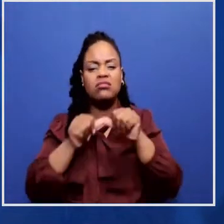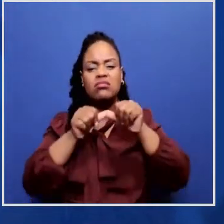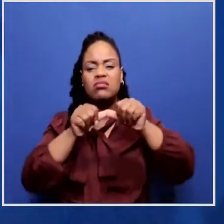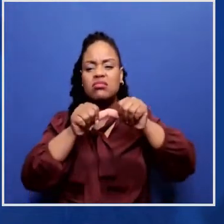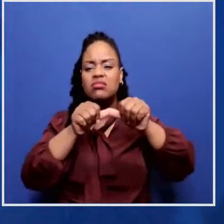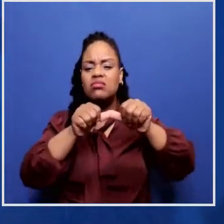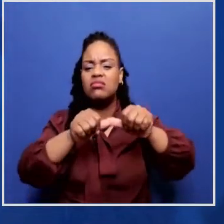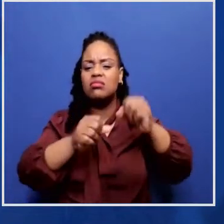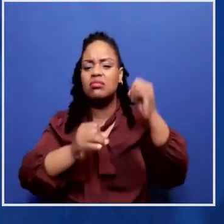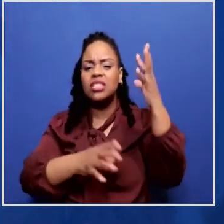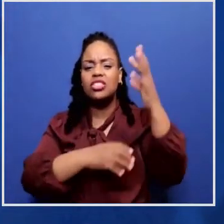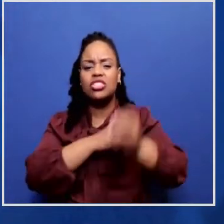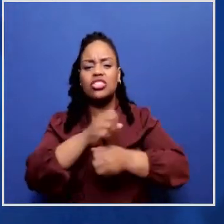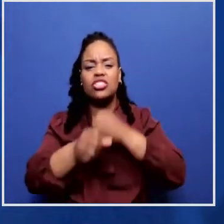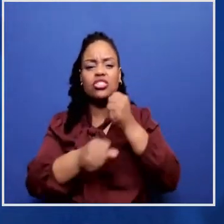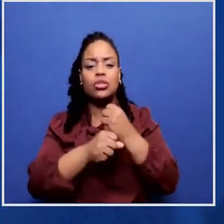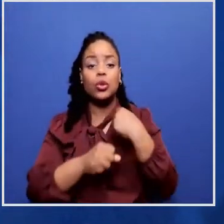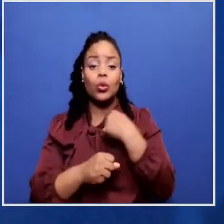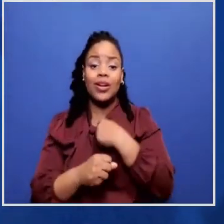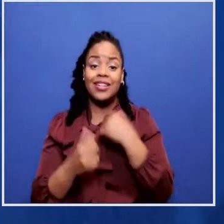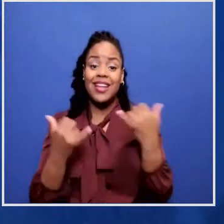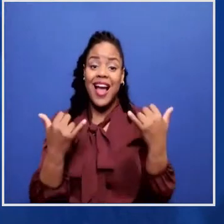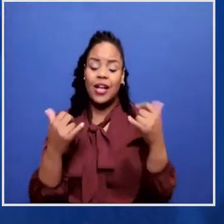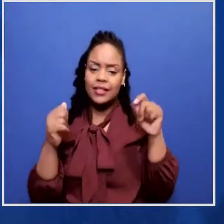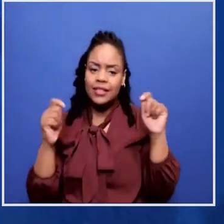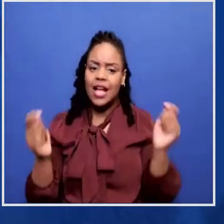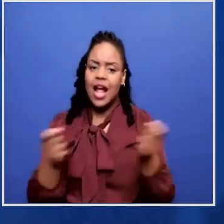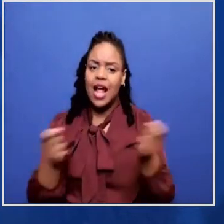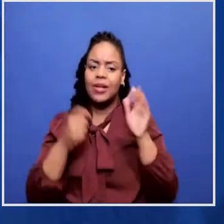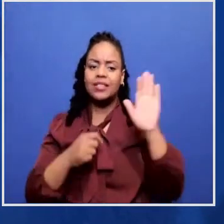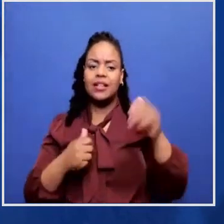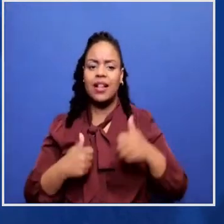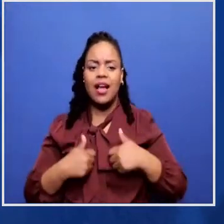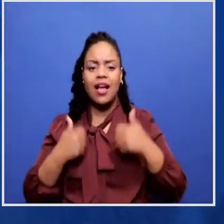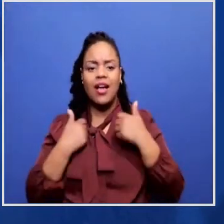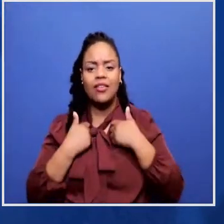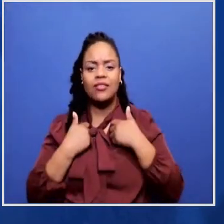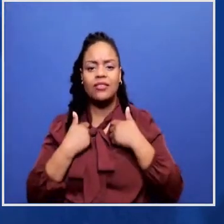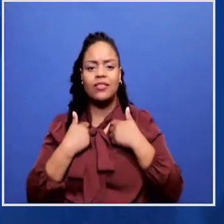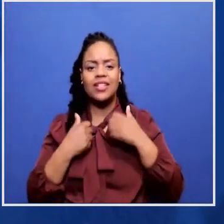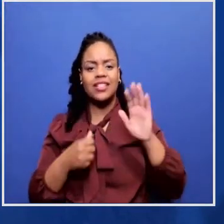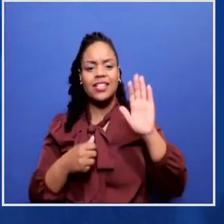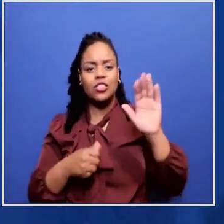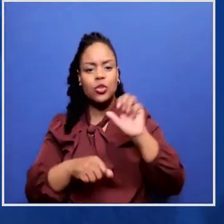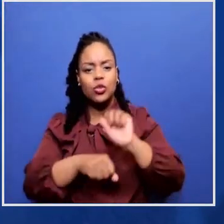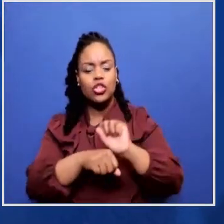ON THIS DAY, WHEN WE CELEBRATE HIS LIFE AND HIS WORK, I URGE